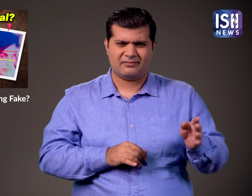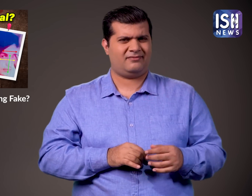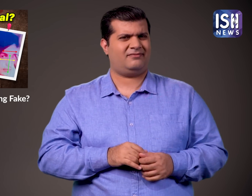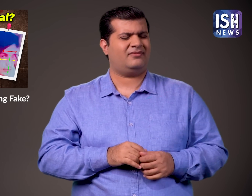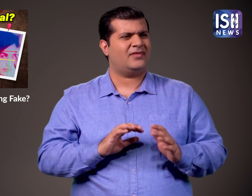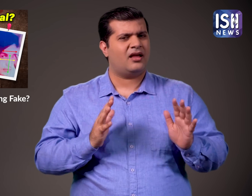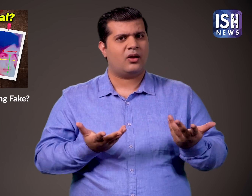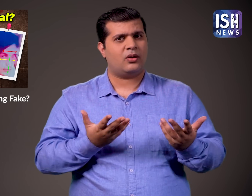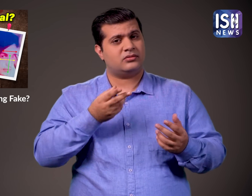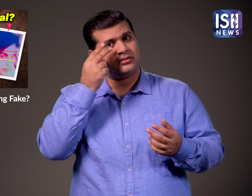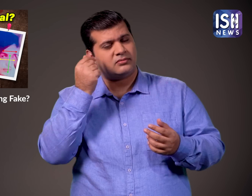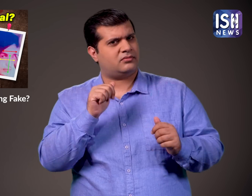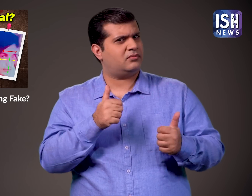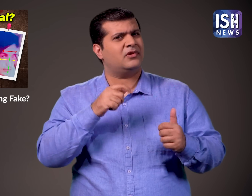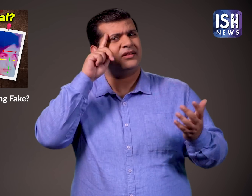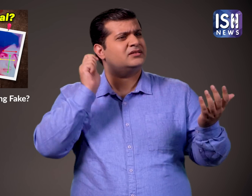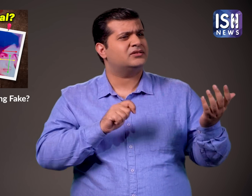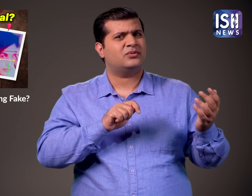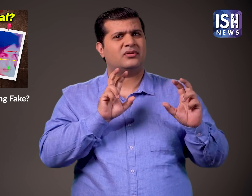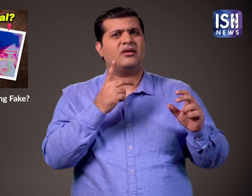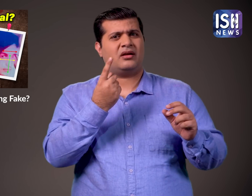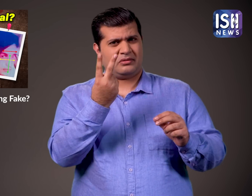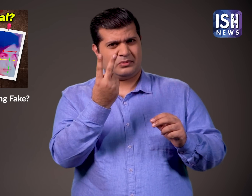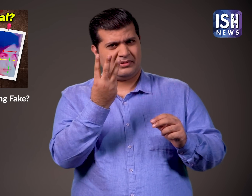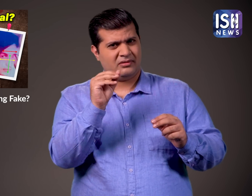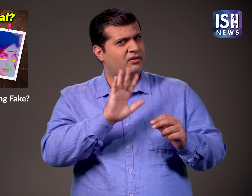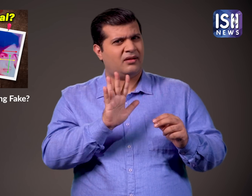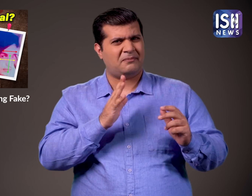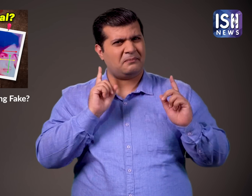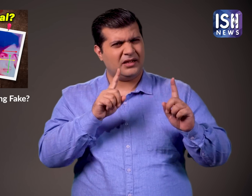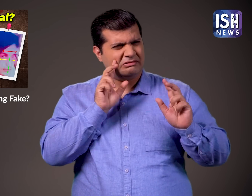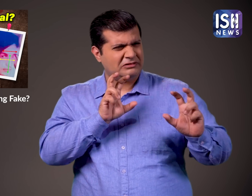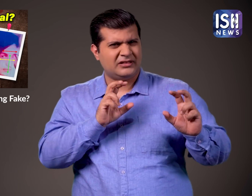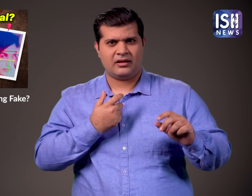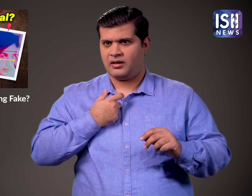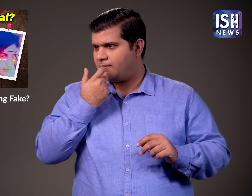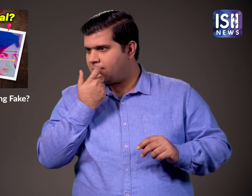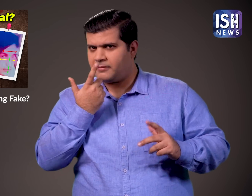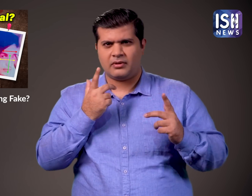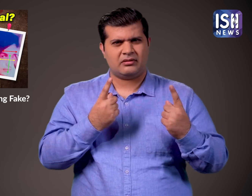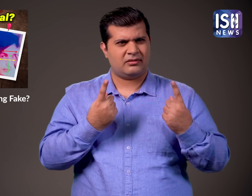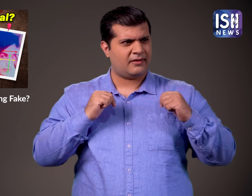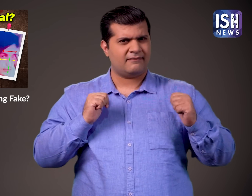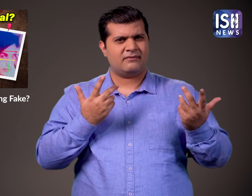How is this possible! It can't be! How many guards were there? There should have been a well-coordinated team!